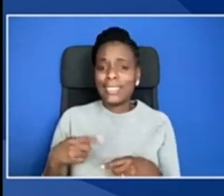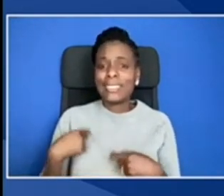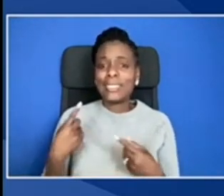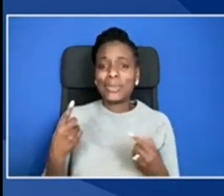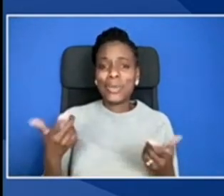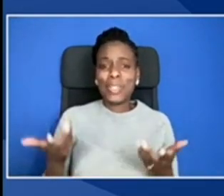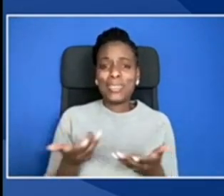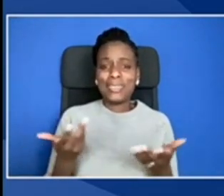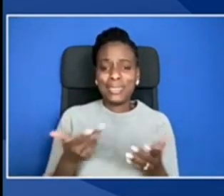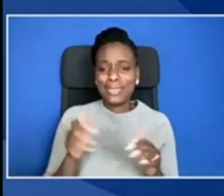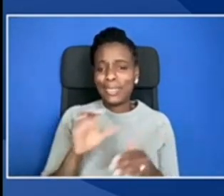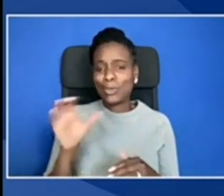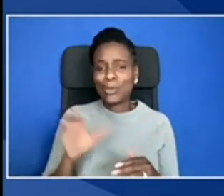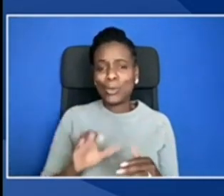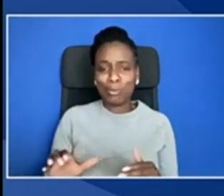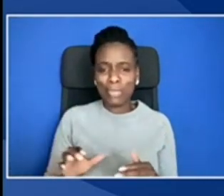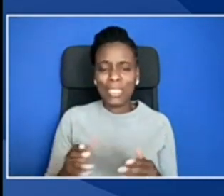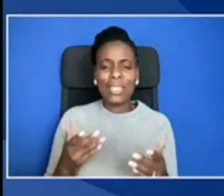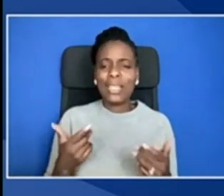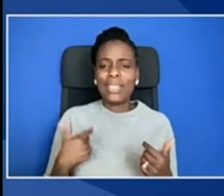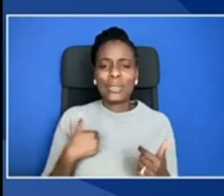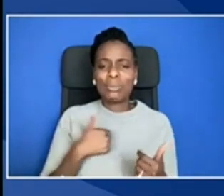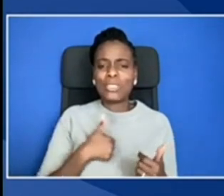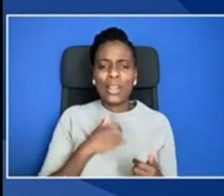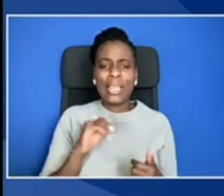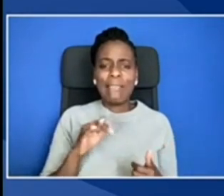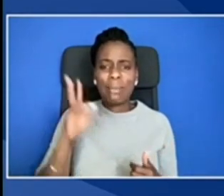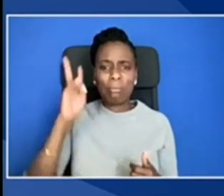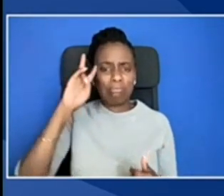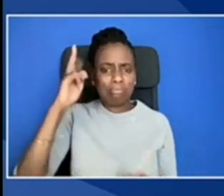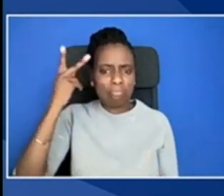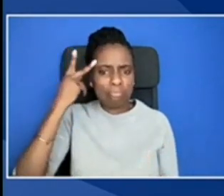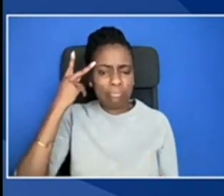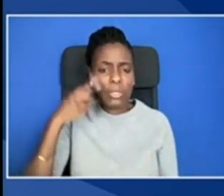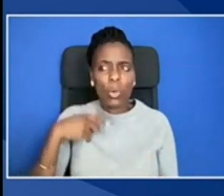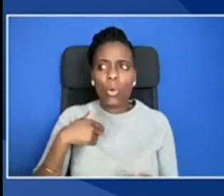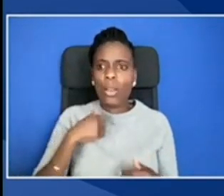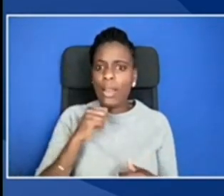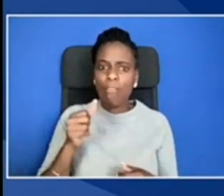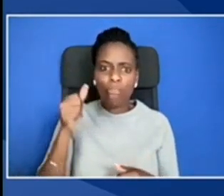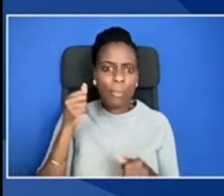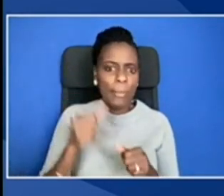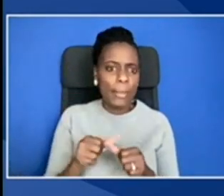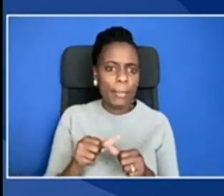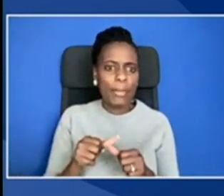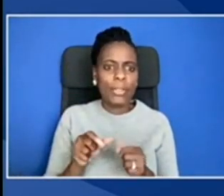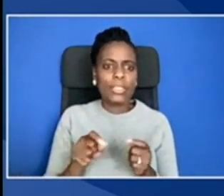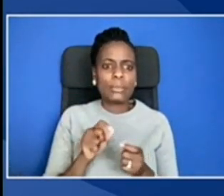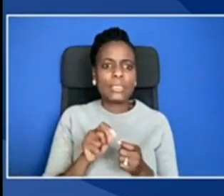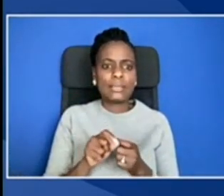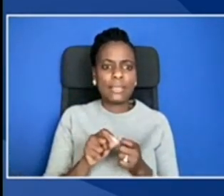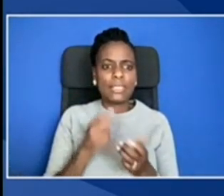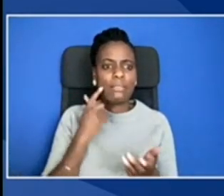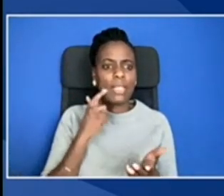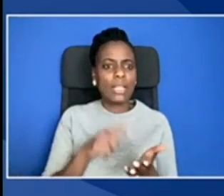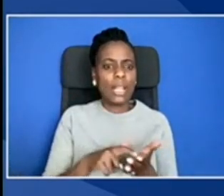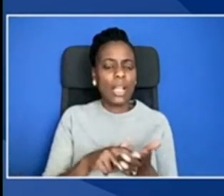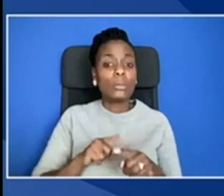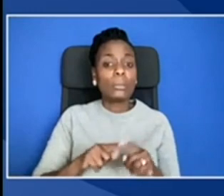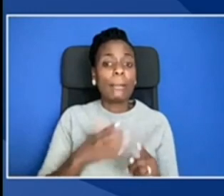apologize if I'm misunderstanding or misremembering the purpose of this acknowledgment, but my understanding was